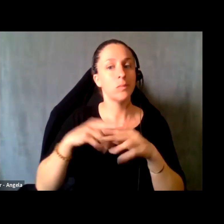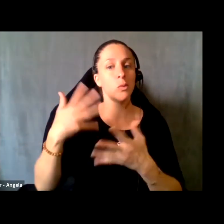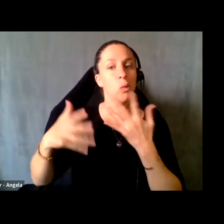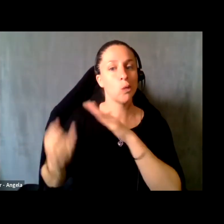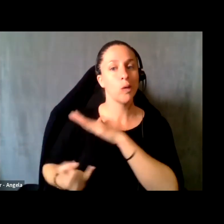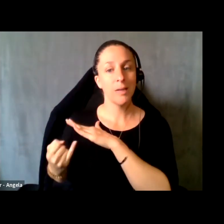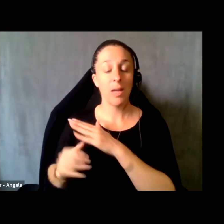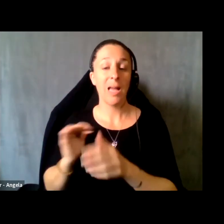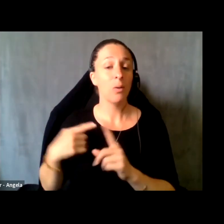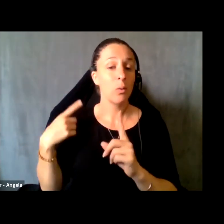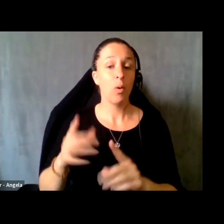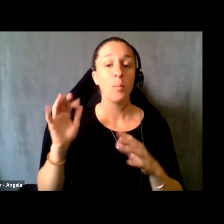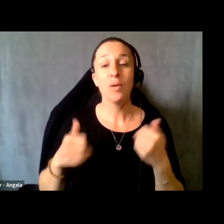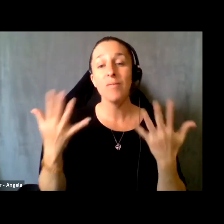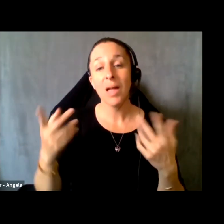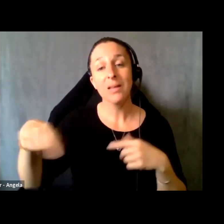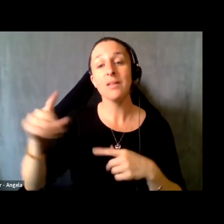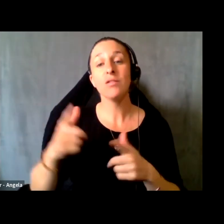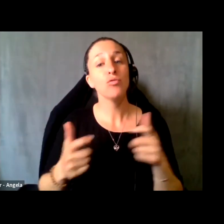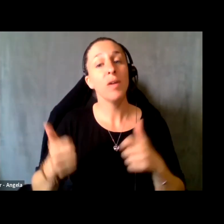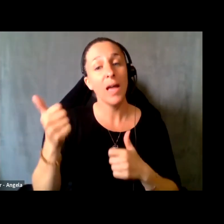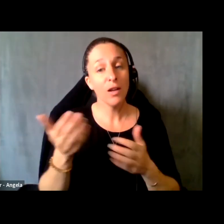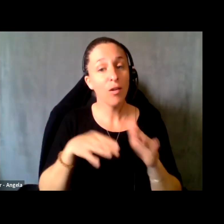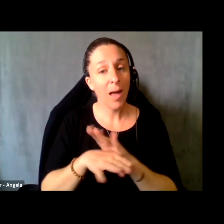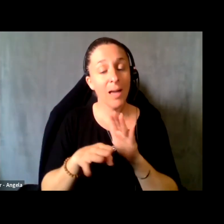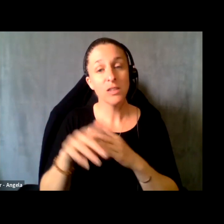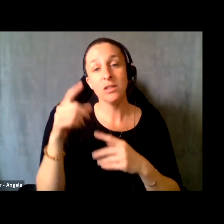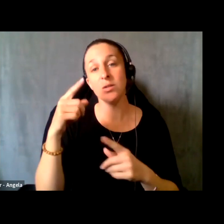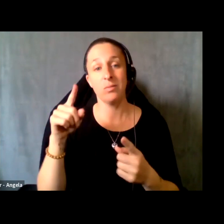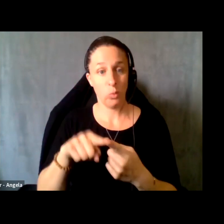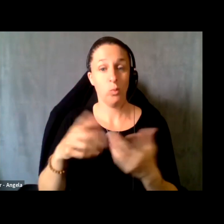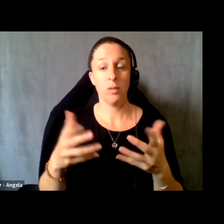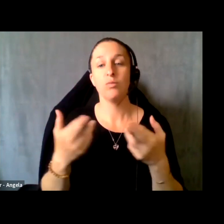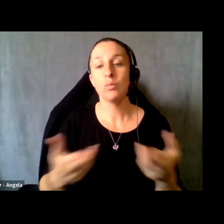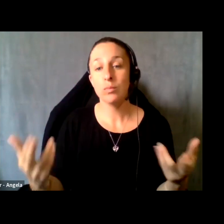was to provide them with greater access to resources and information. So for this project,